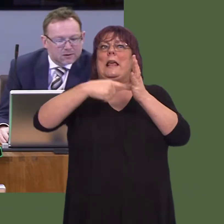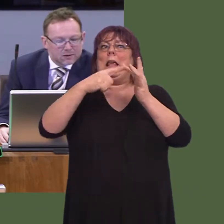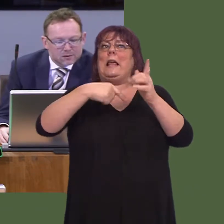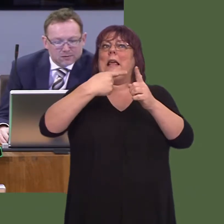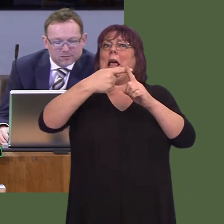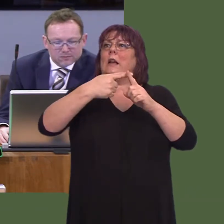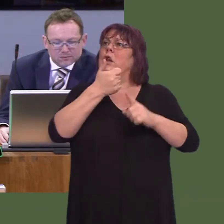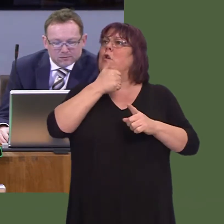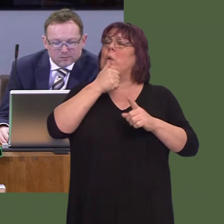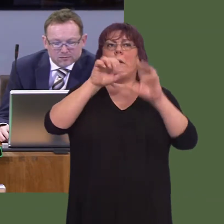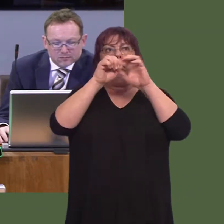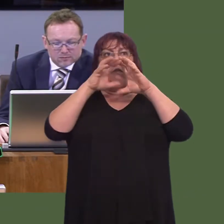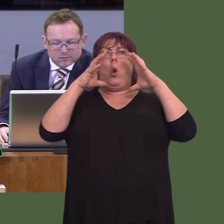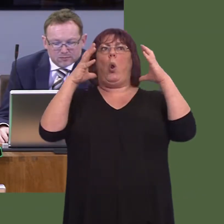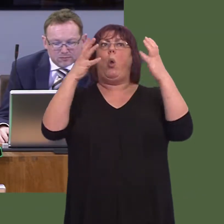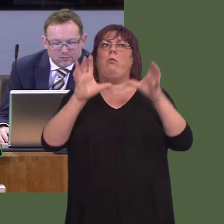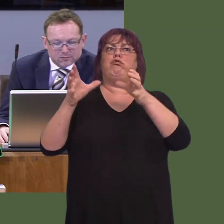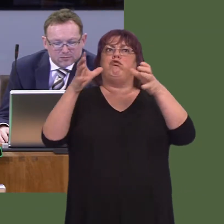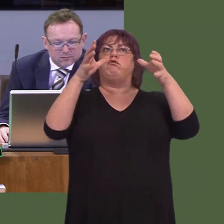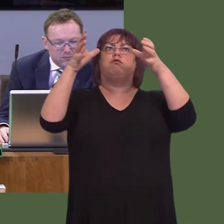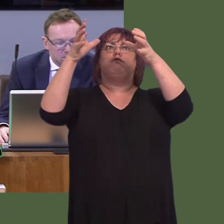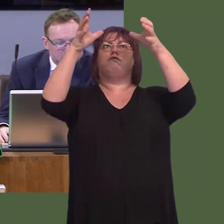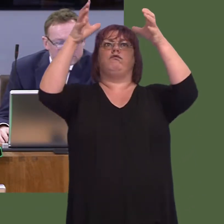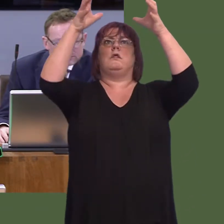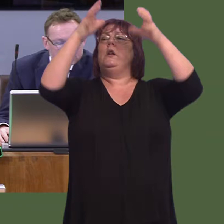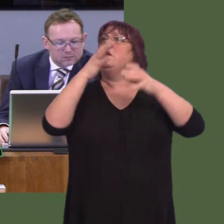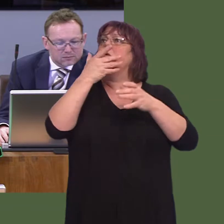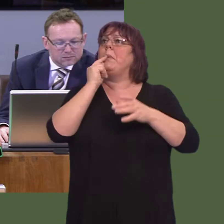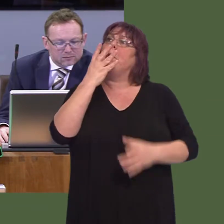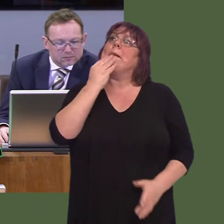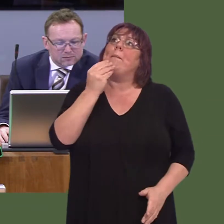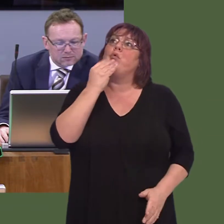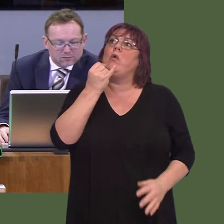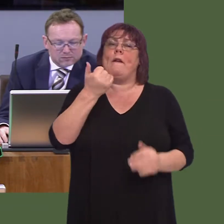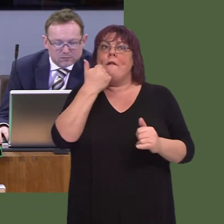a helium balloon, which will provide people with temporary mobile phone coverage during times of emergency.